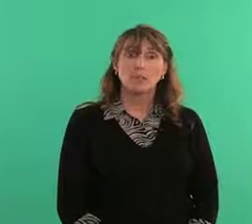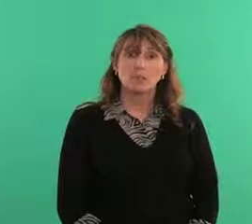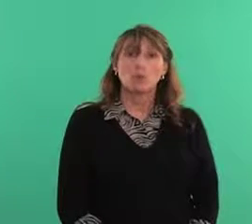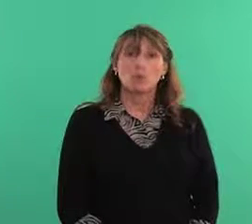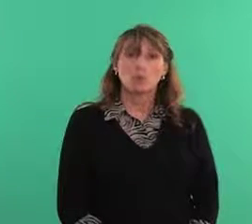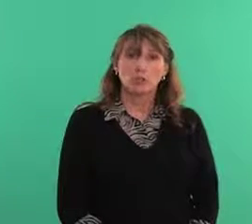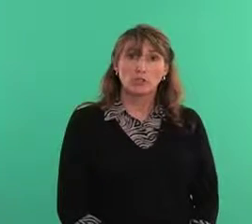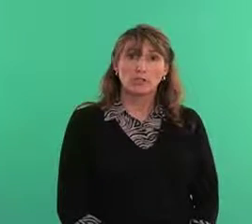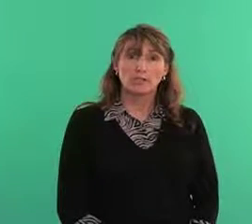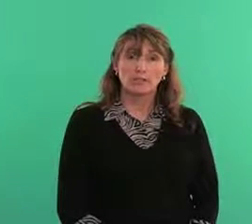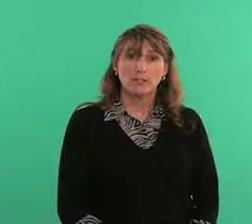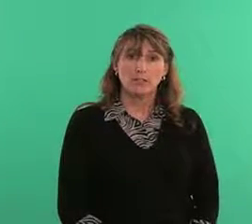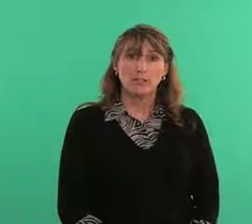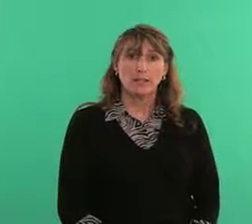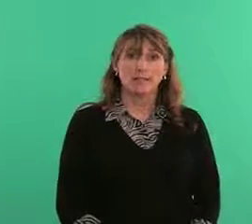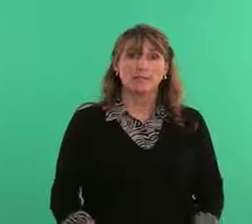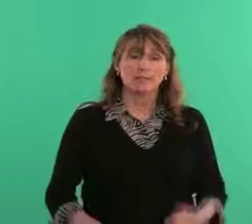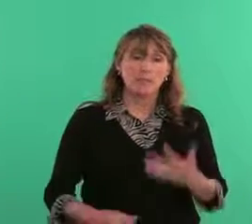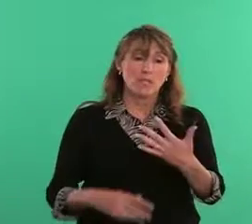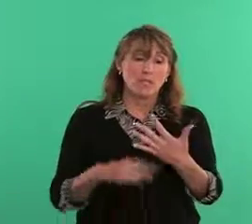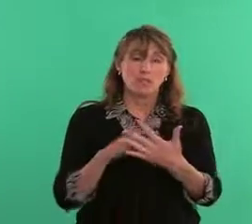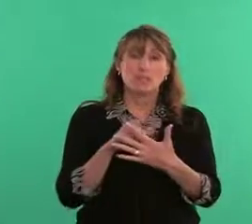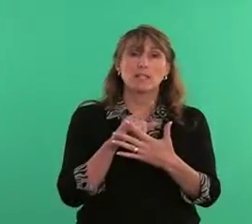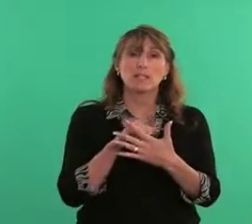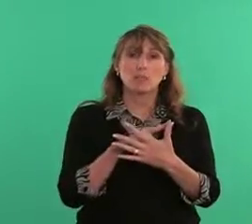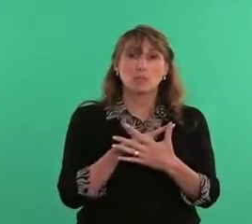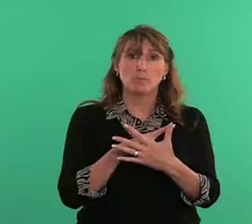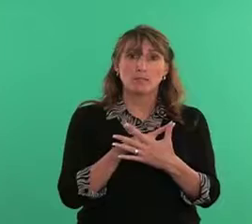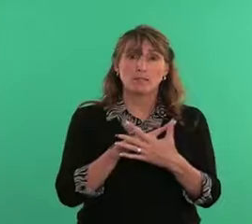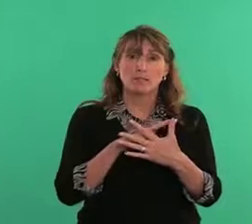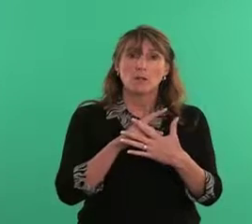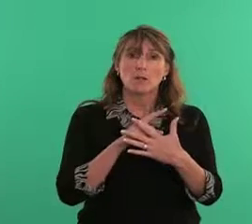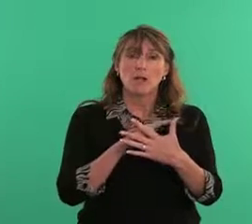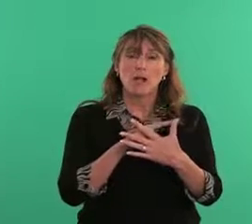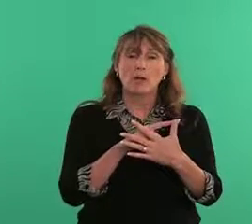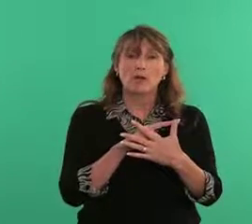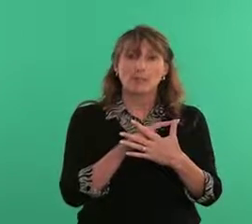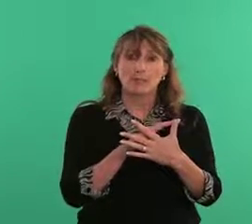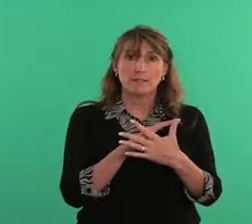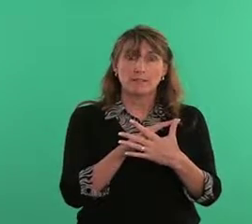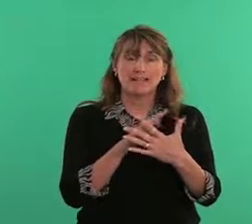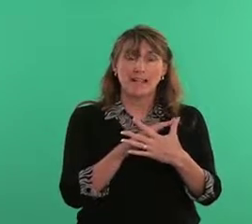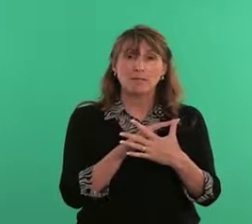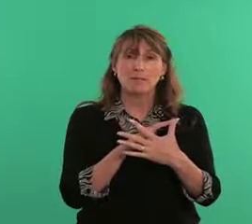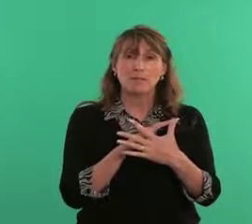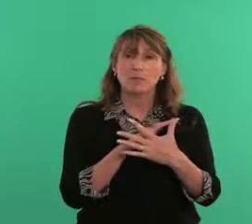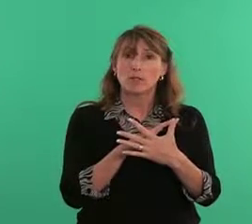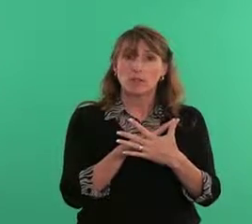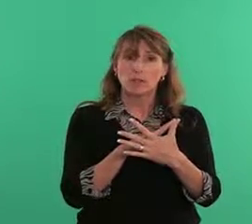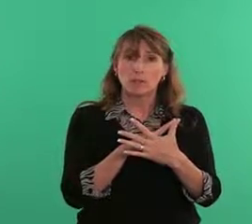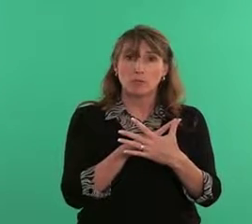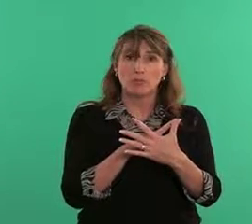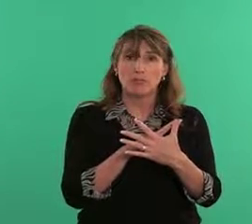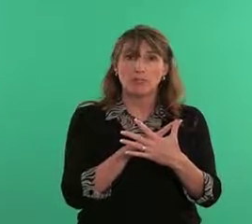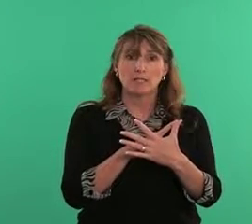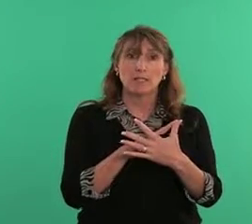when you're learning a new sign. First thing is movement How does the sign move, or is their movement.